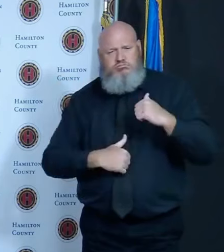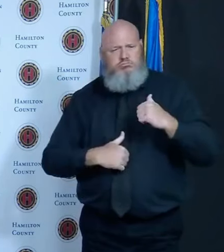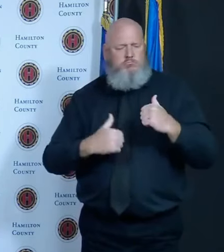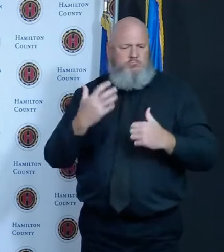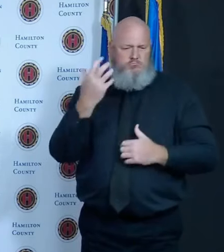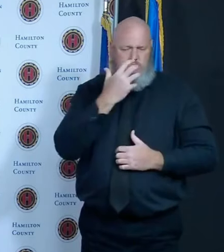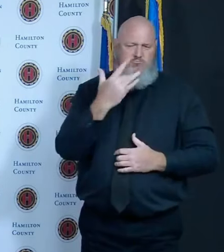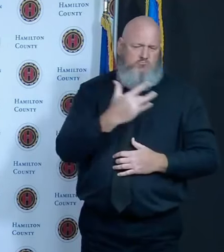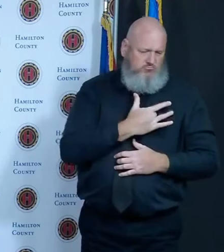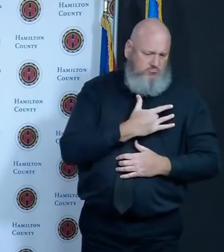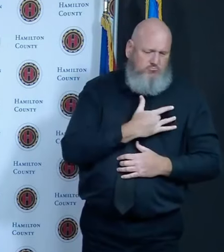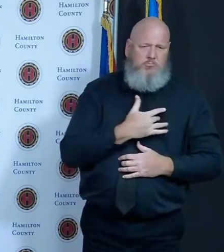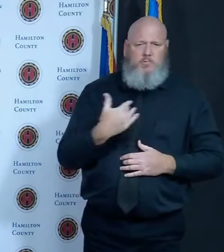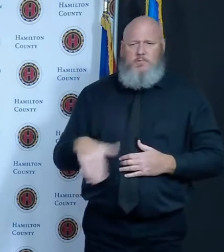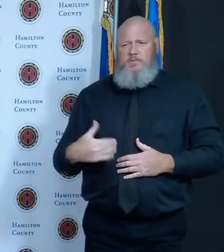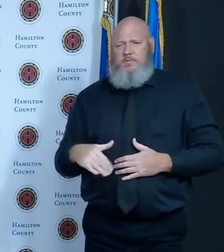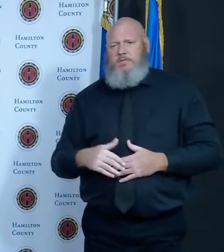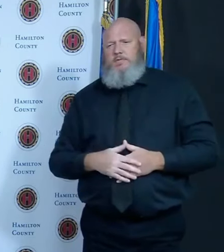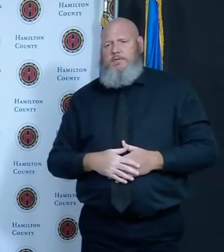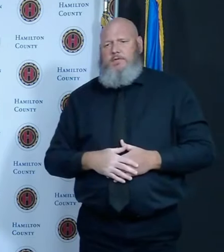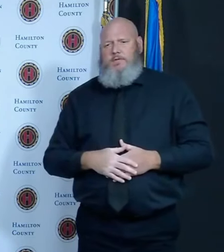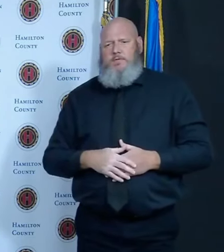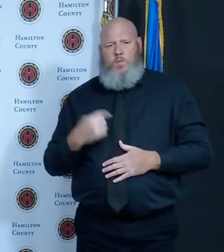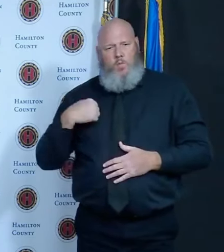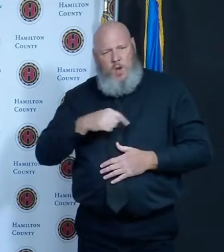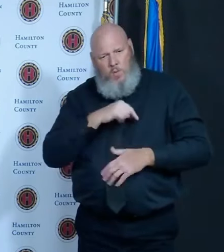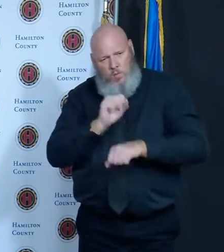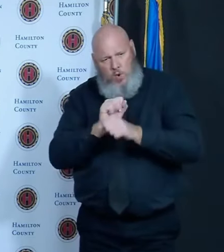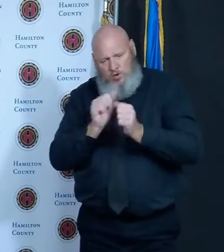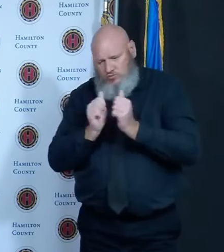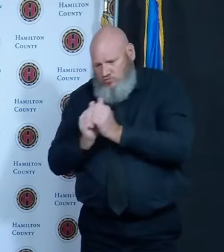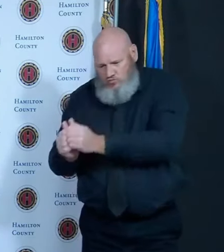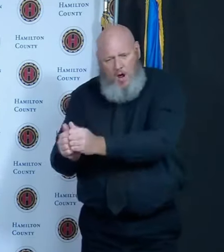figuring out ways to tap into these federal resources and all of the